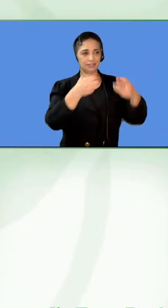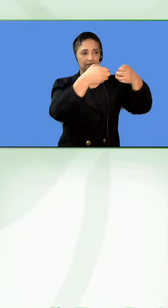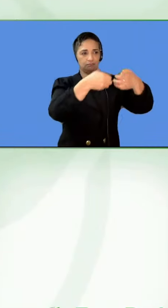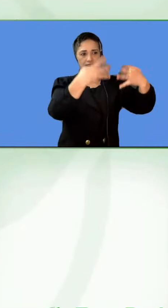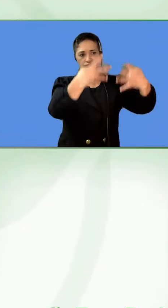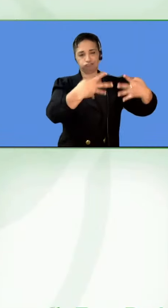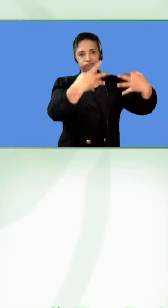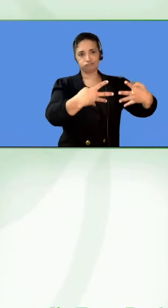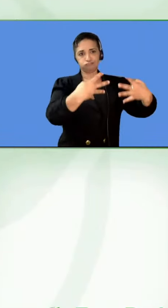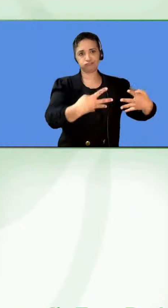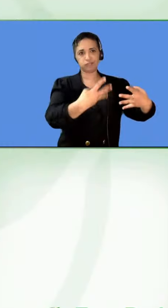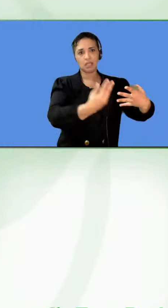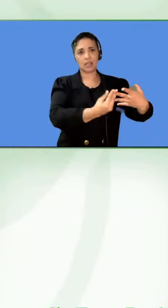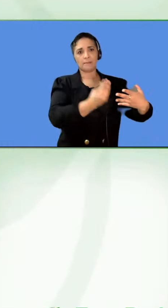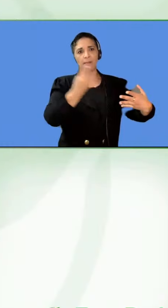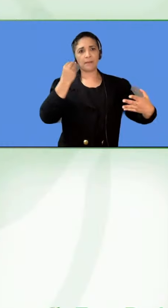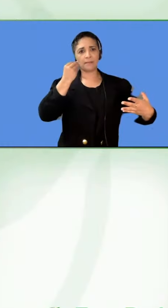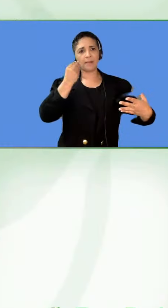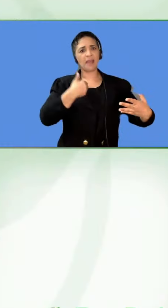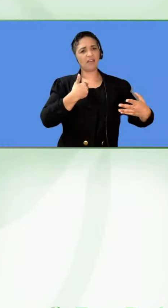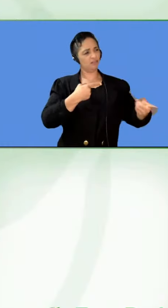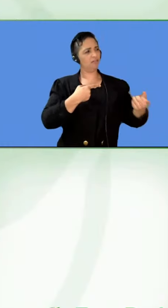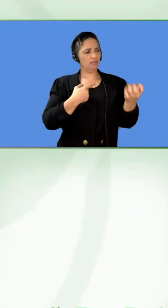Stuff like that.